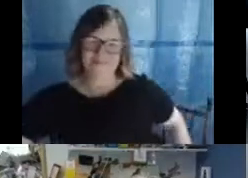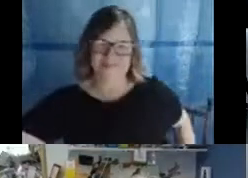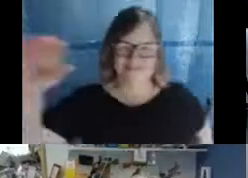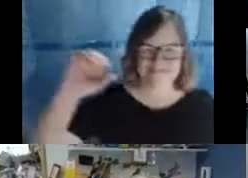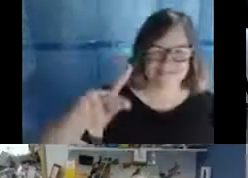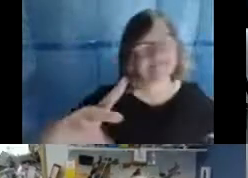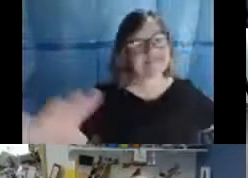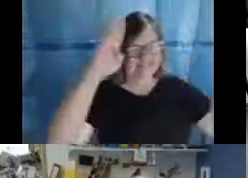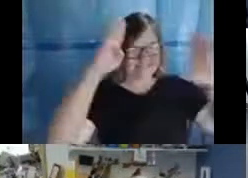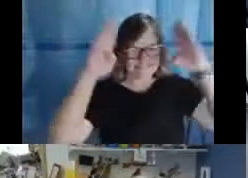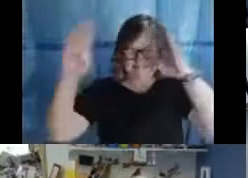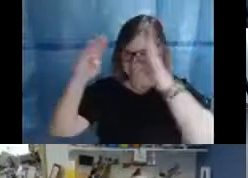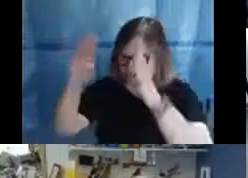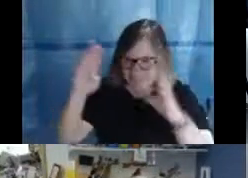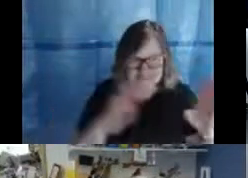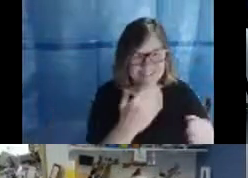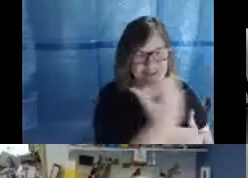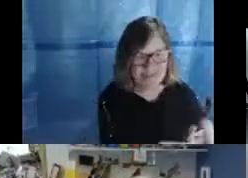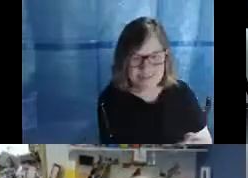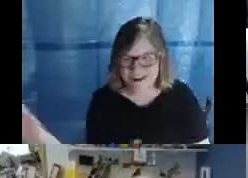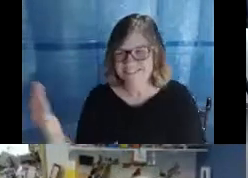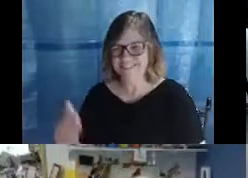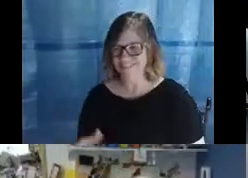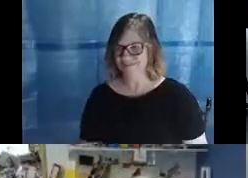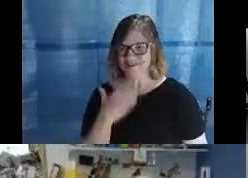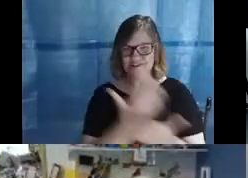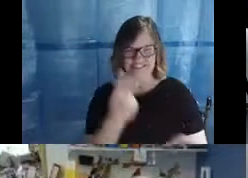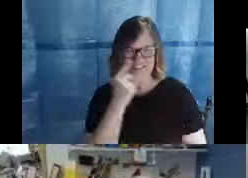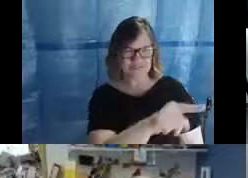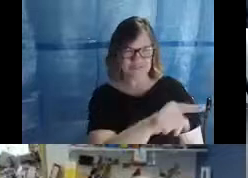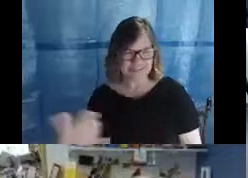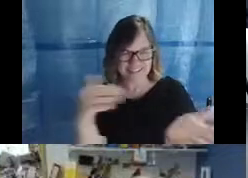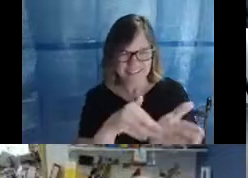Letha: Ok. Hello everyone! Good morning. It is good seeing you again.